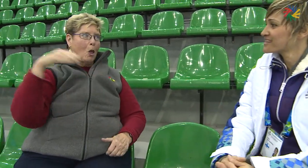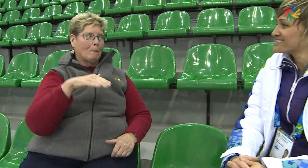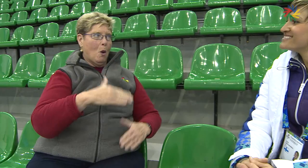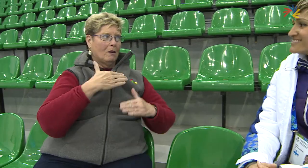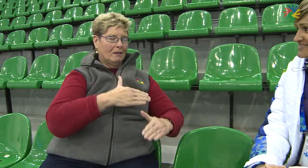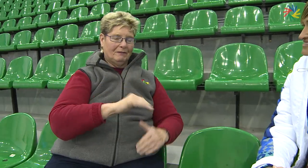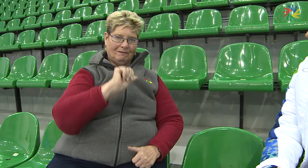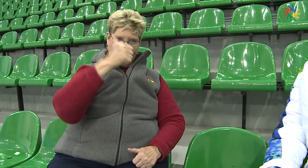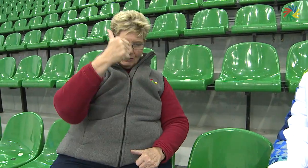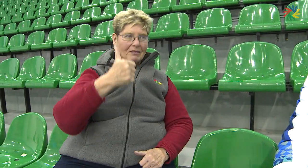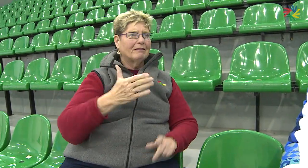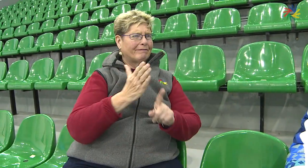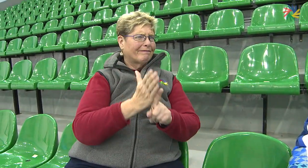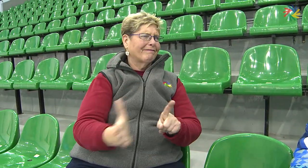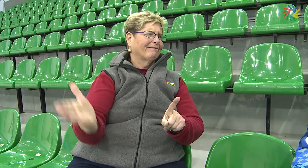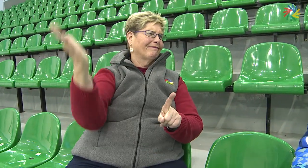Snowboarding came first.